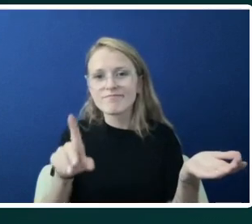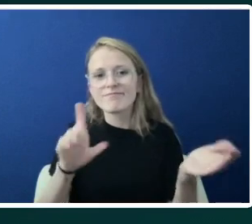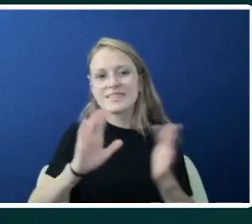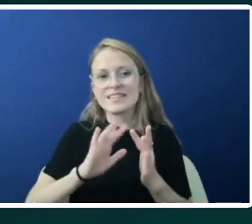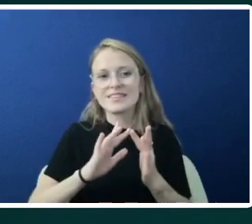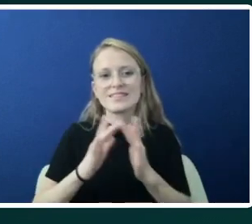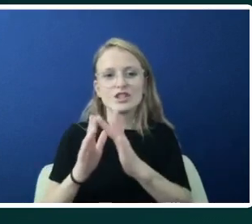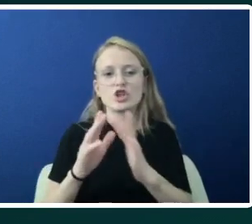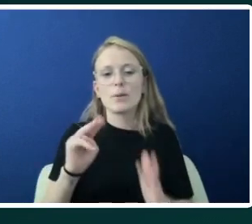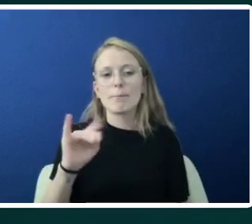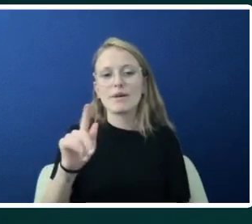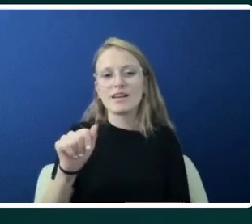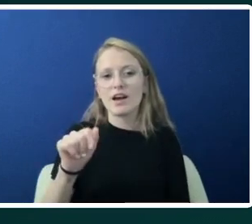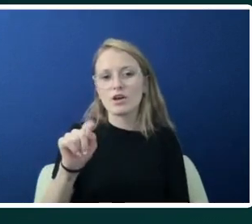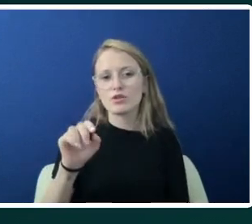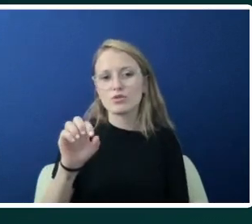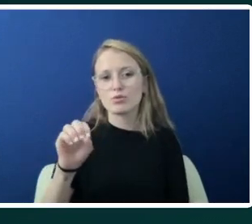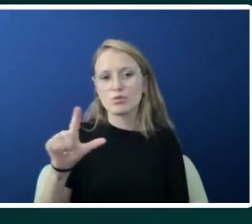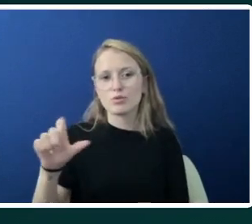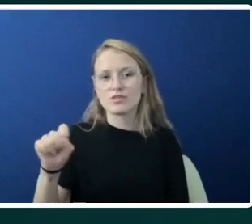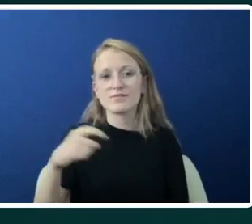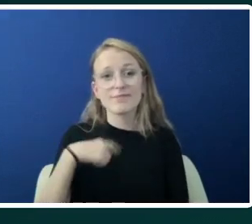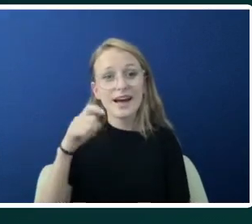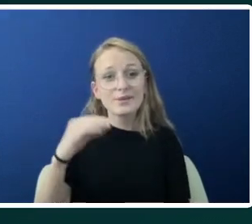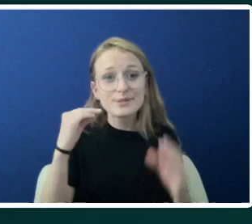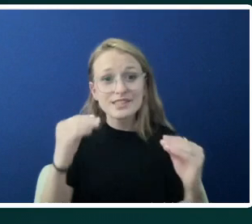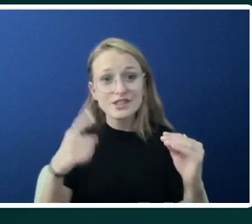don't -- you know, I had to teach the kids. Before I could ask them to do something,